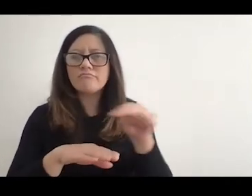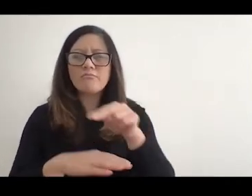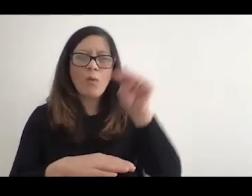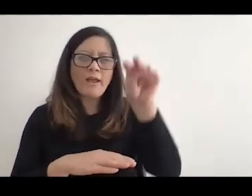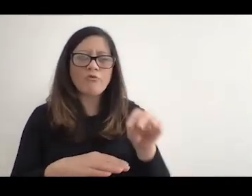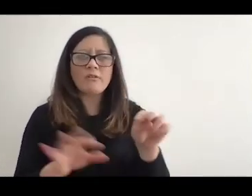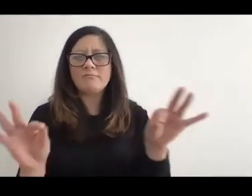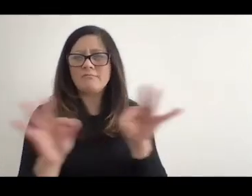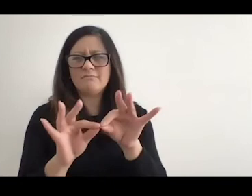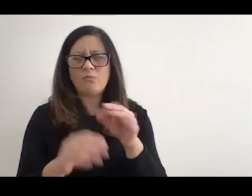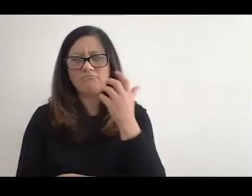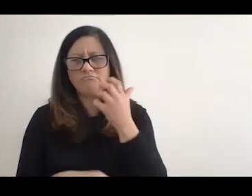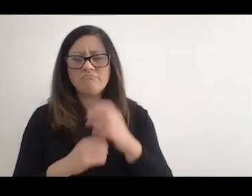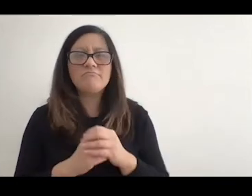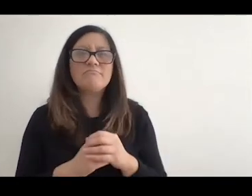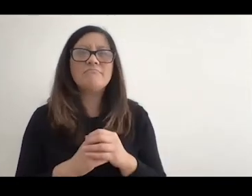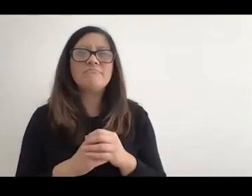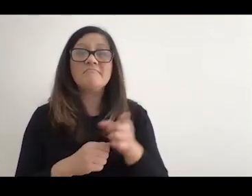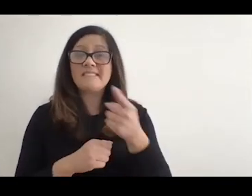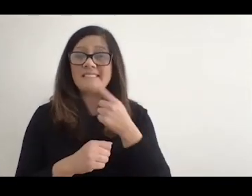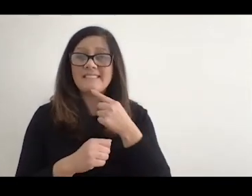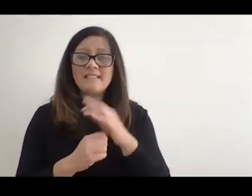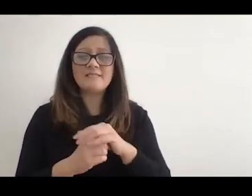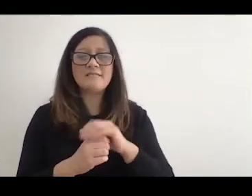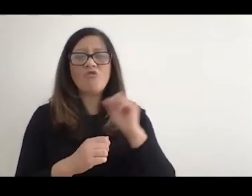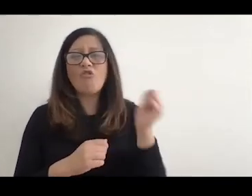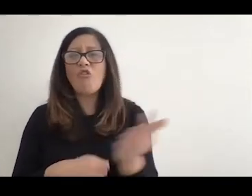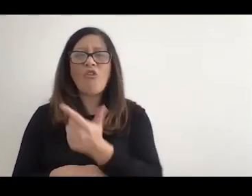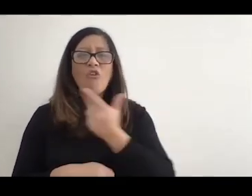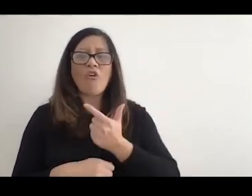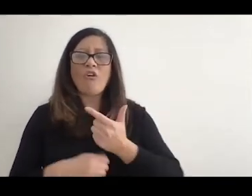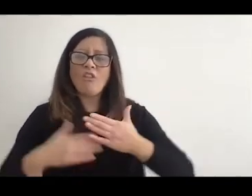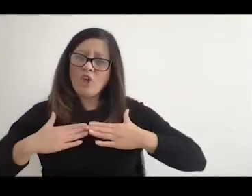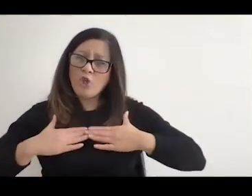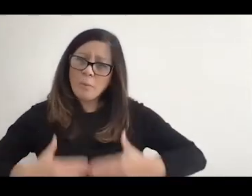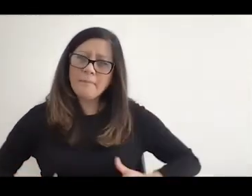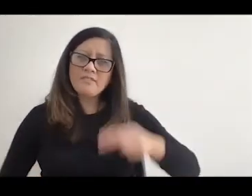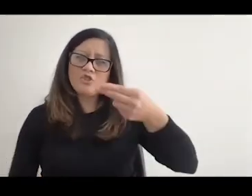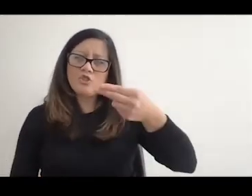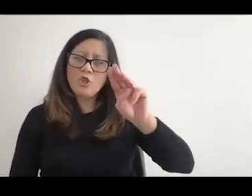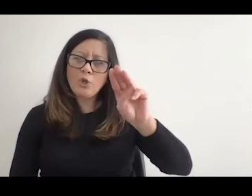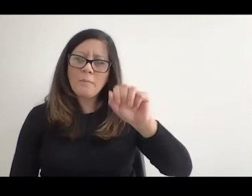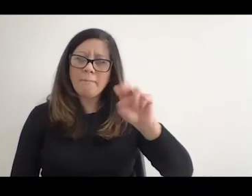All humans. Number one important thing. People with disabilities are often